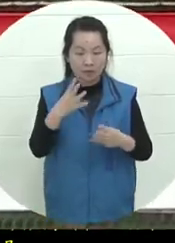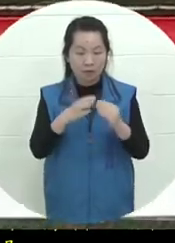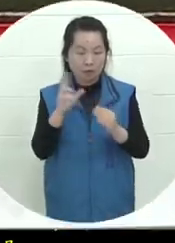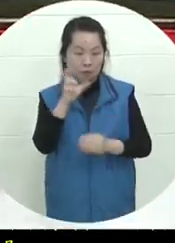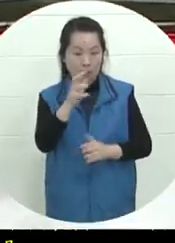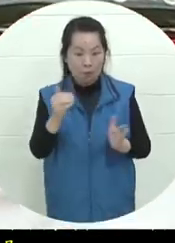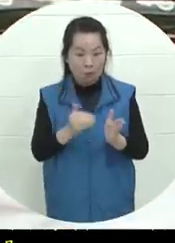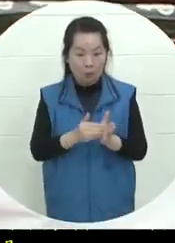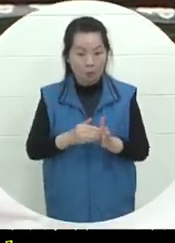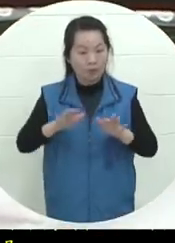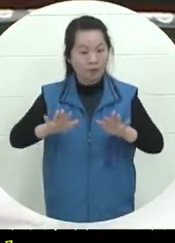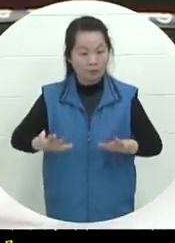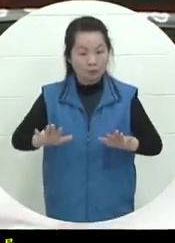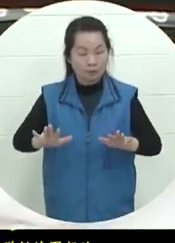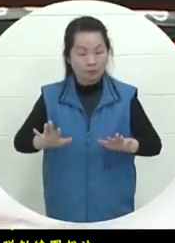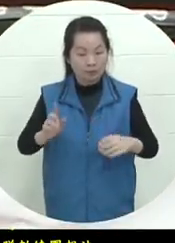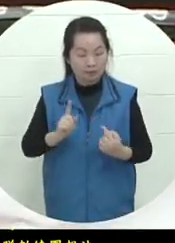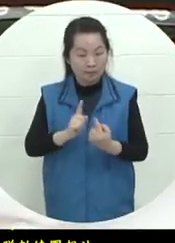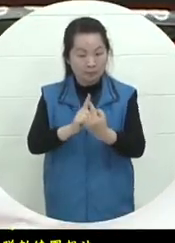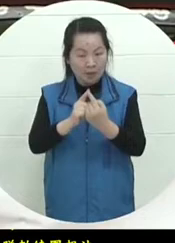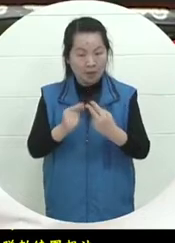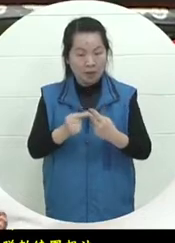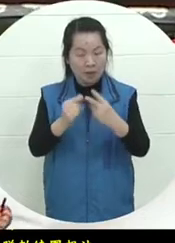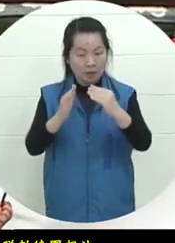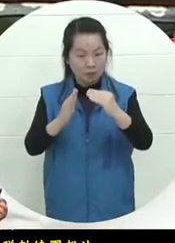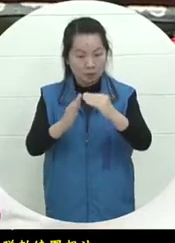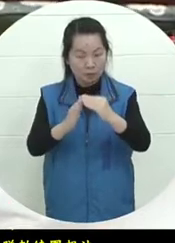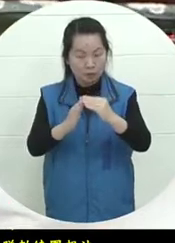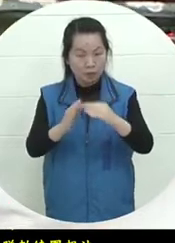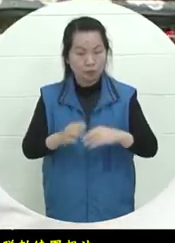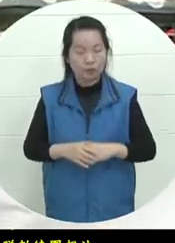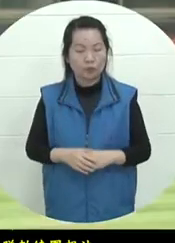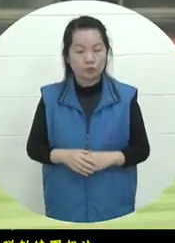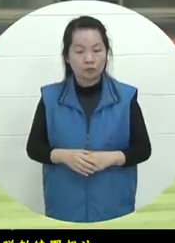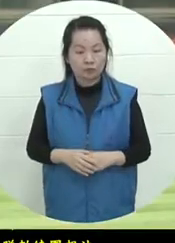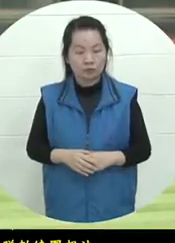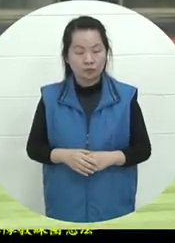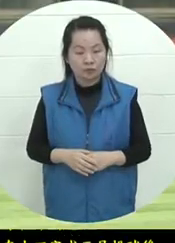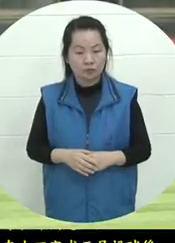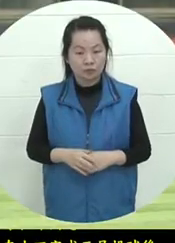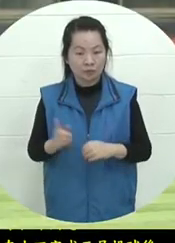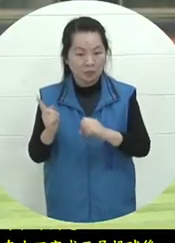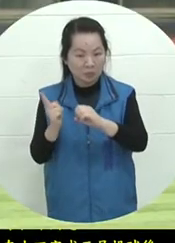he will face the second inning in this round. In fact, he will choose the offensive ball. Oh , and